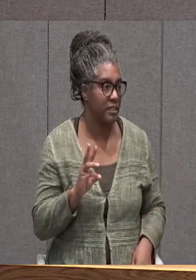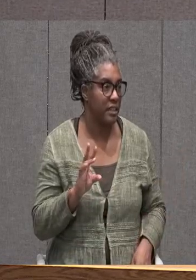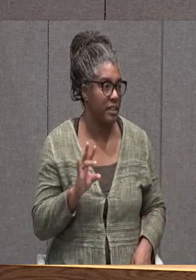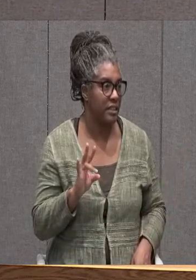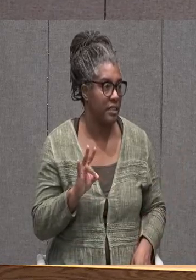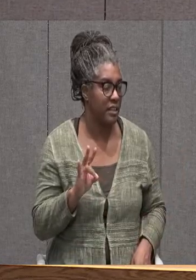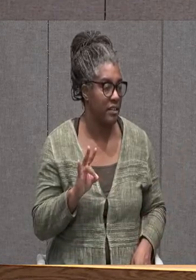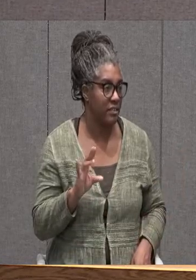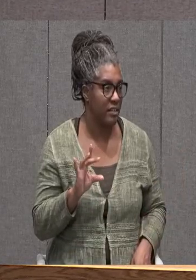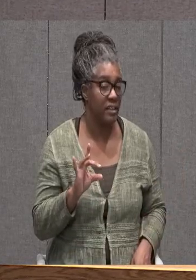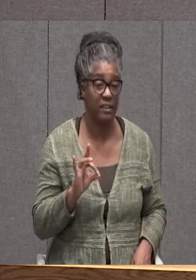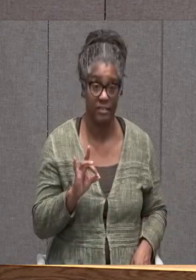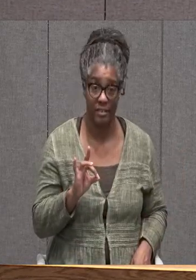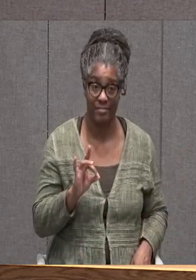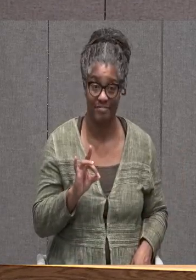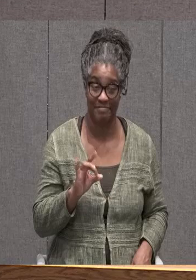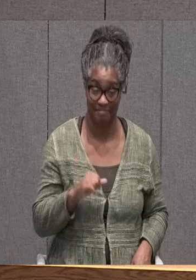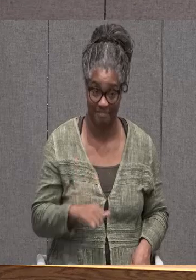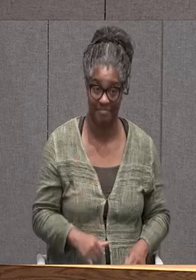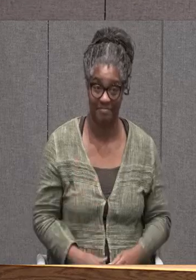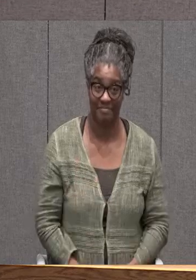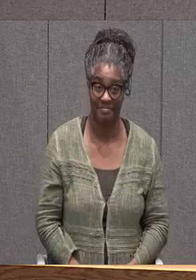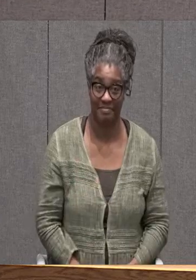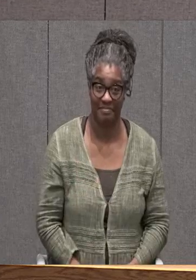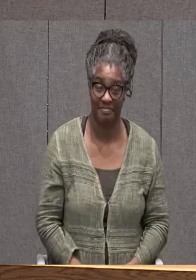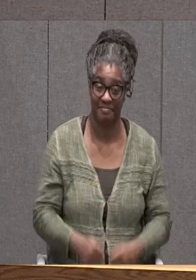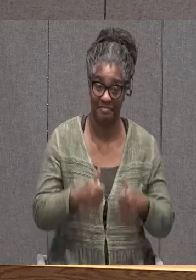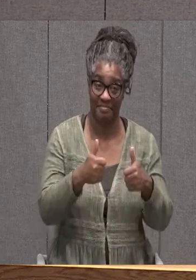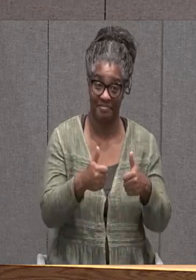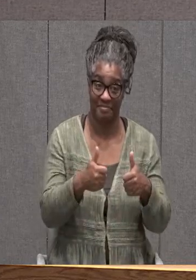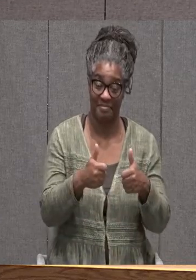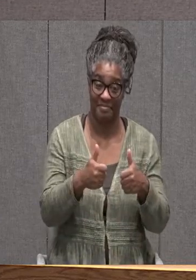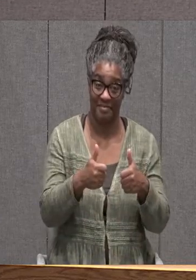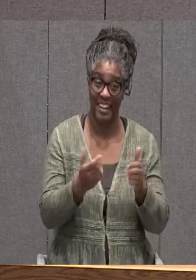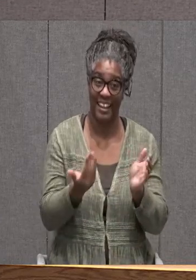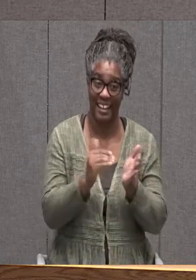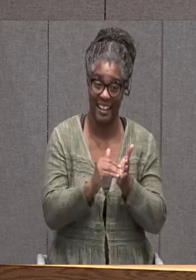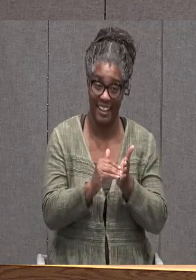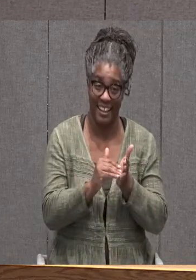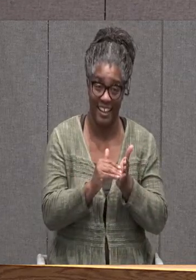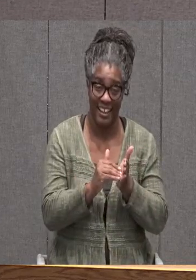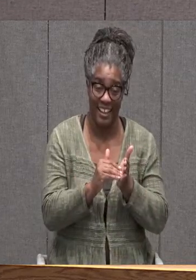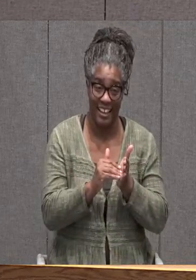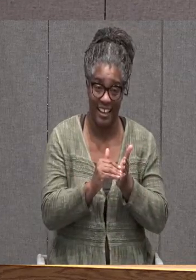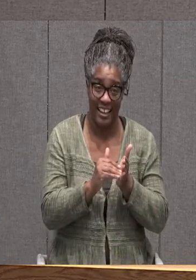now I'm facing you, great job, lets try that again. We're turning to our right.